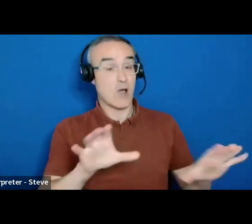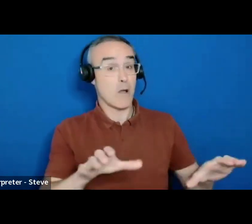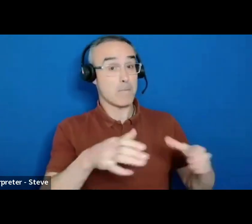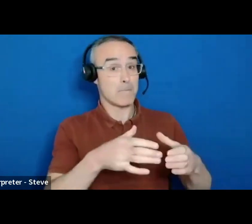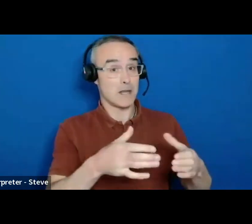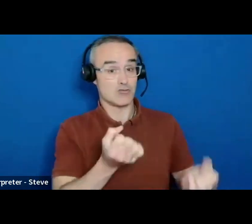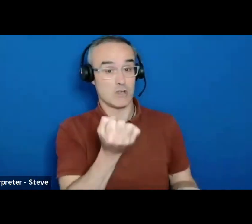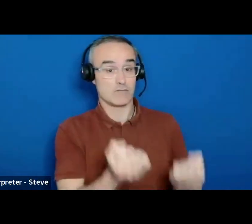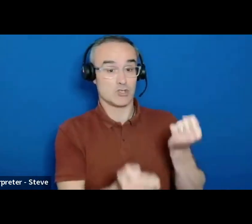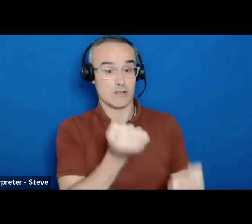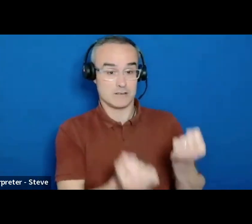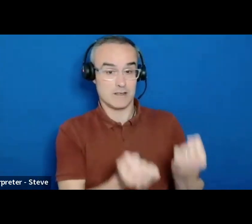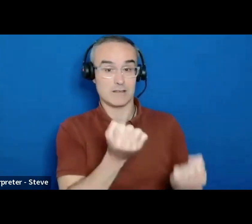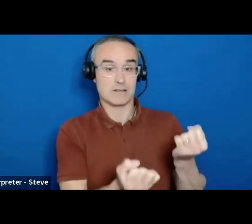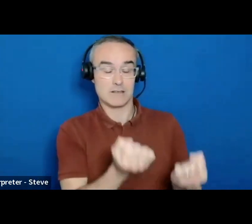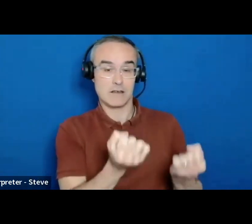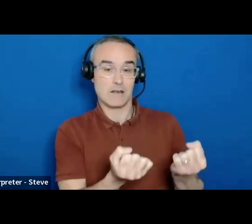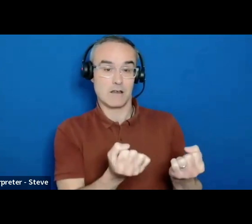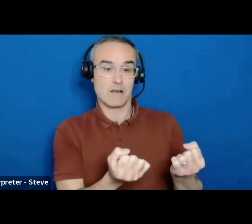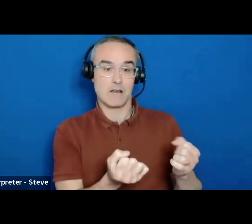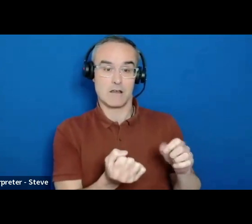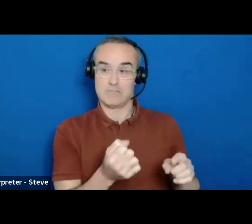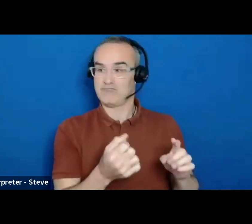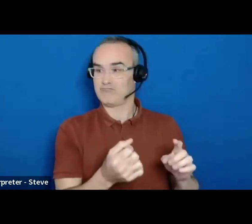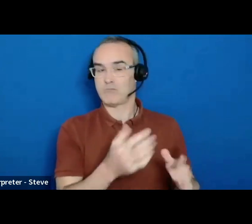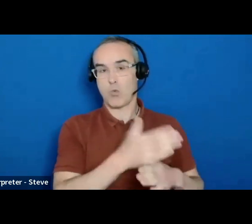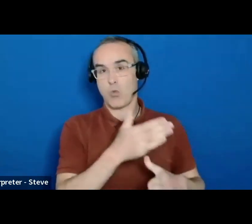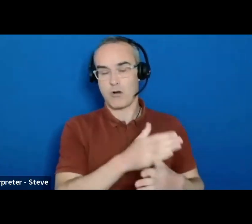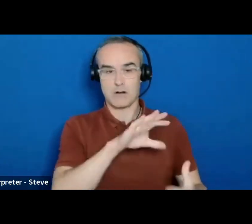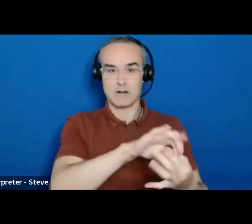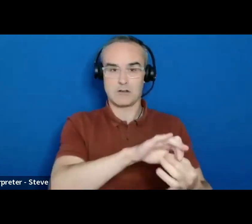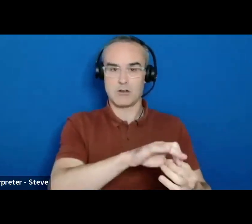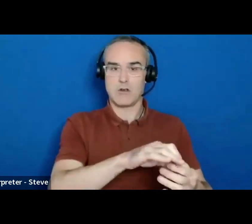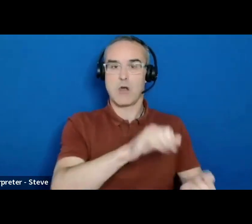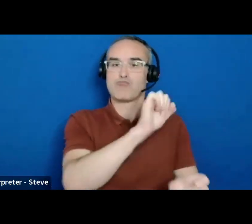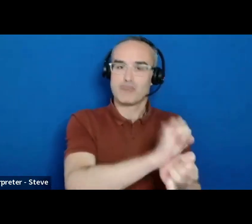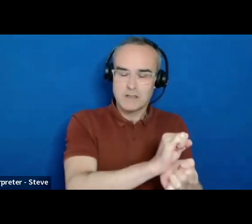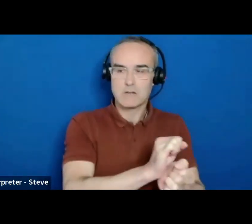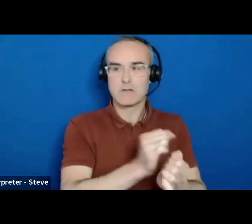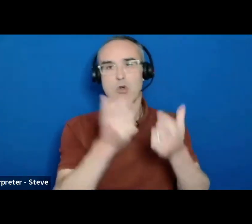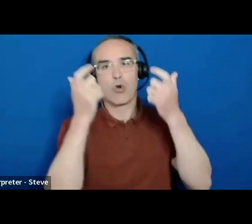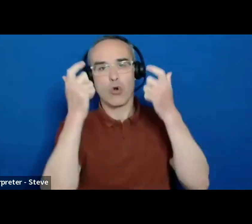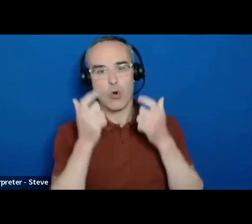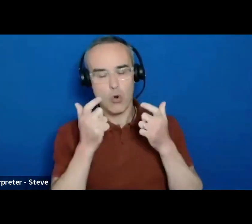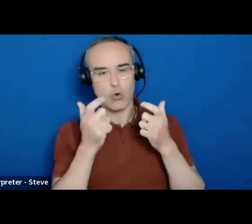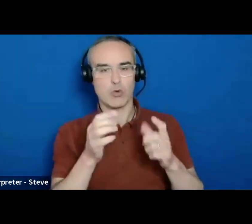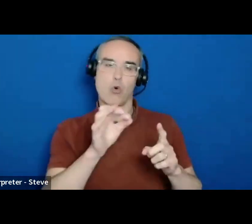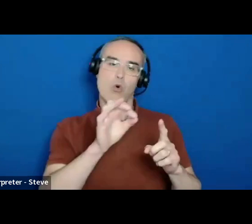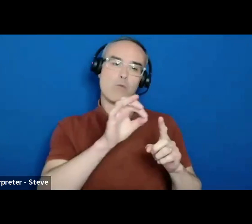is engaged with regards to things like prisons and courts and probation. So a lot of our arm's